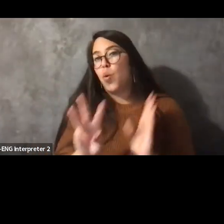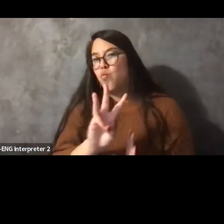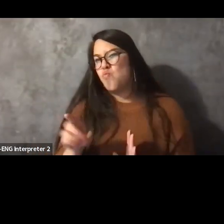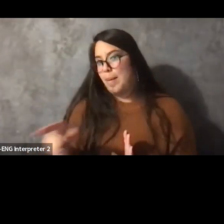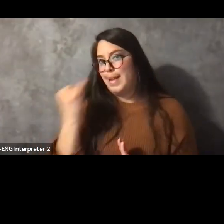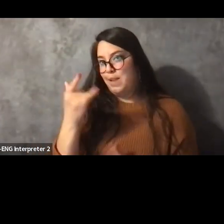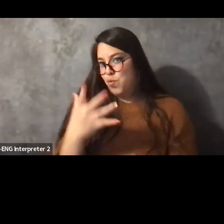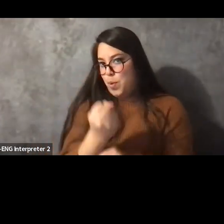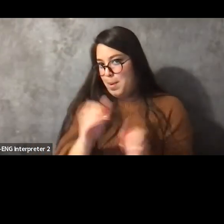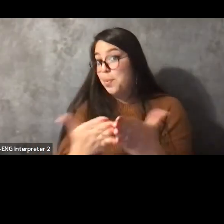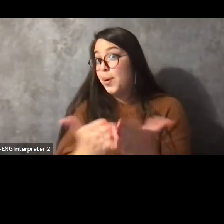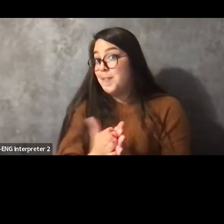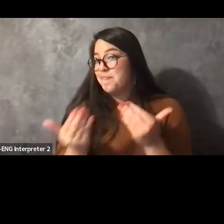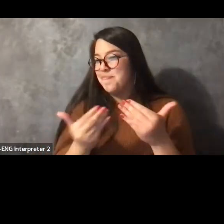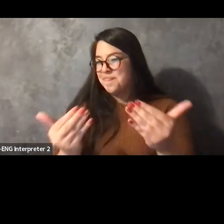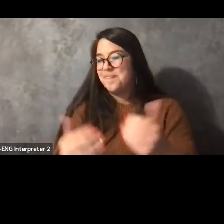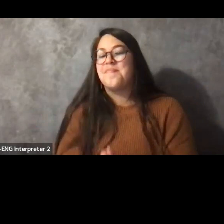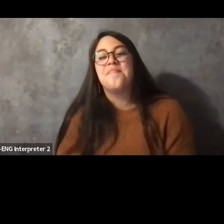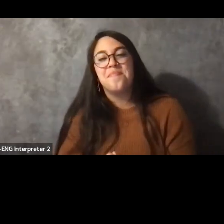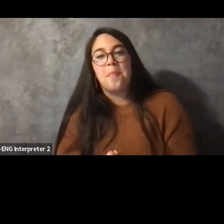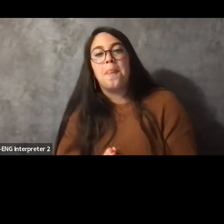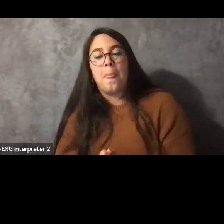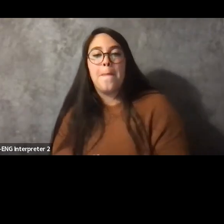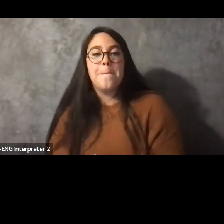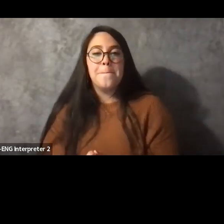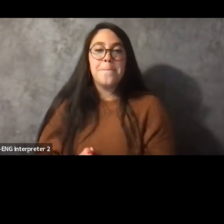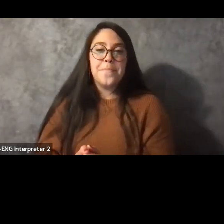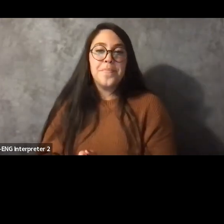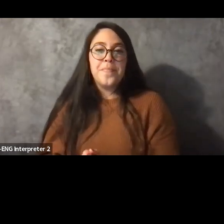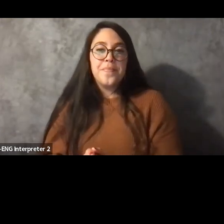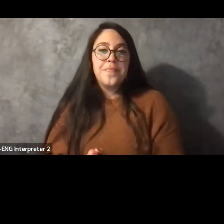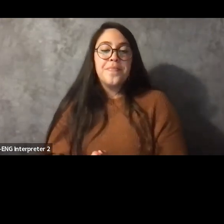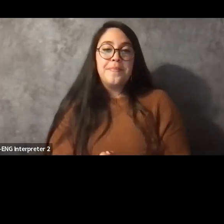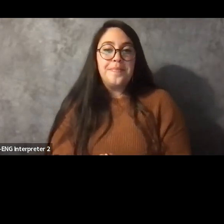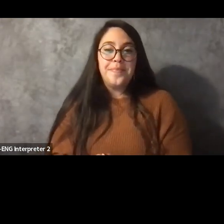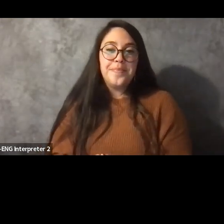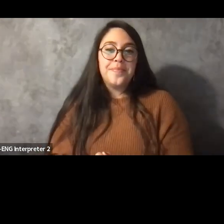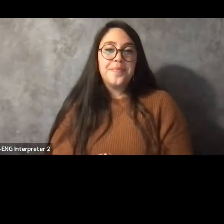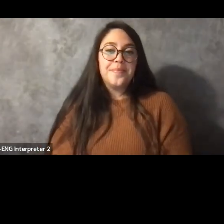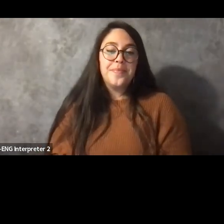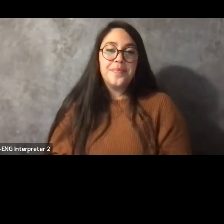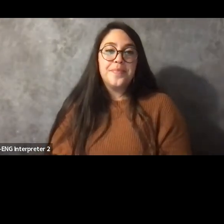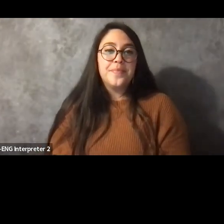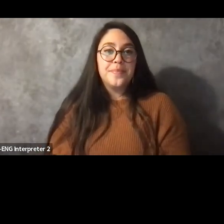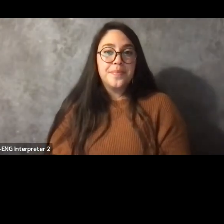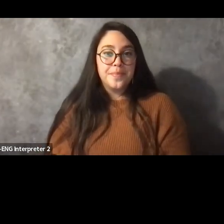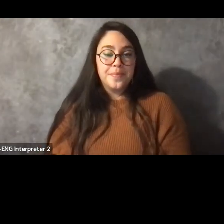if you did have your name read out loud for a book giveaway.